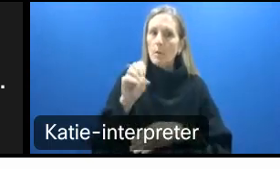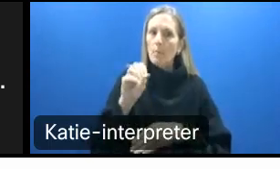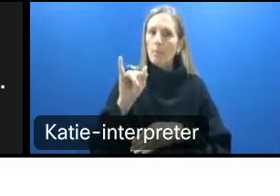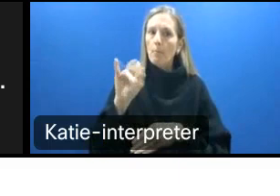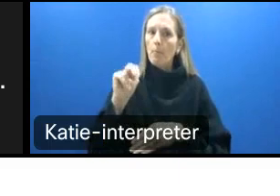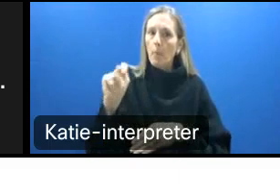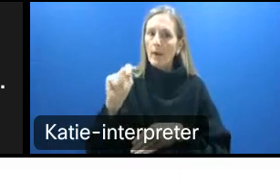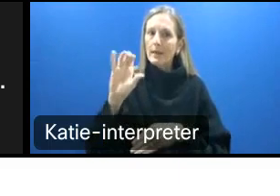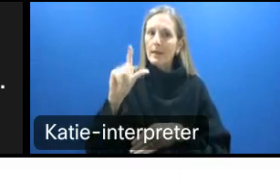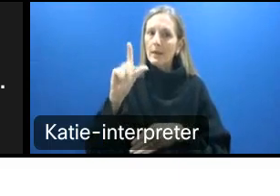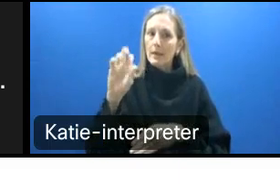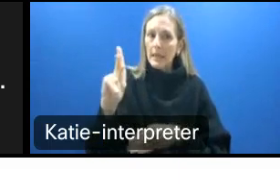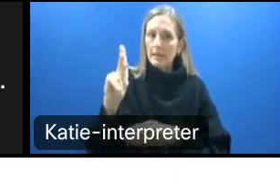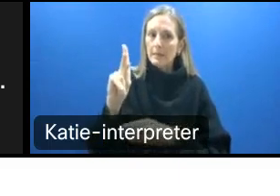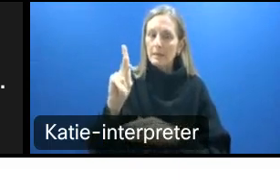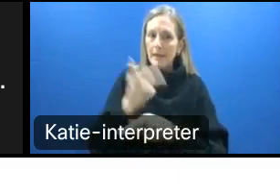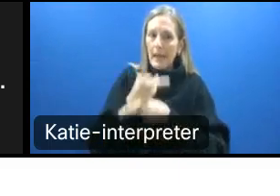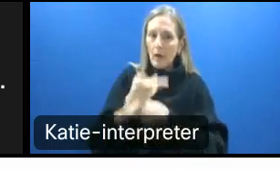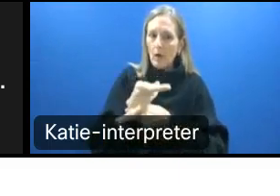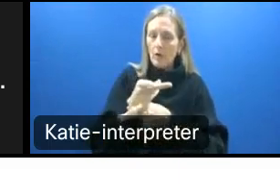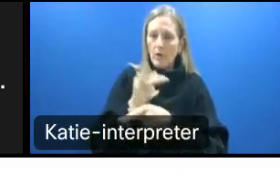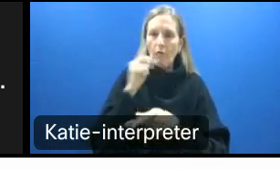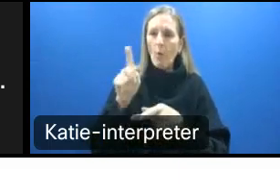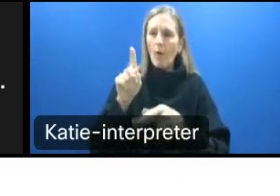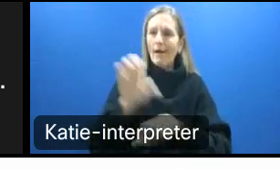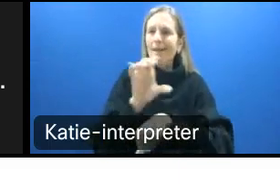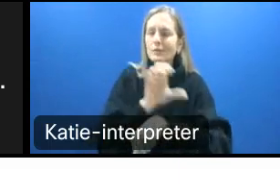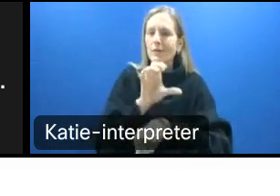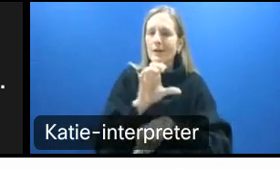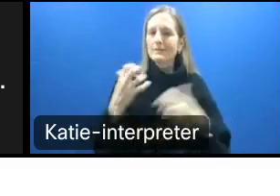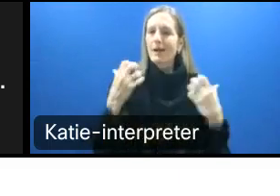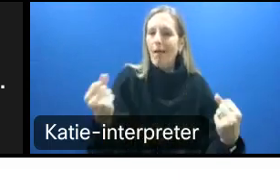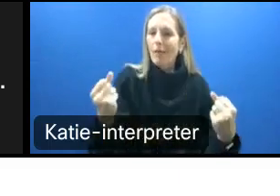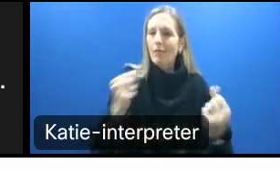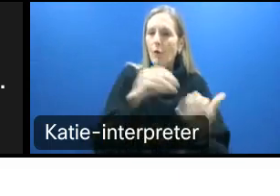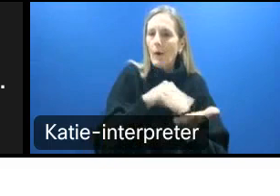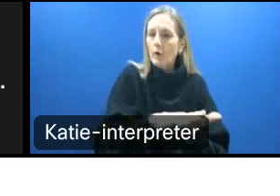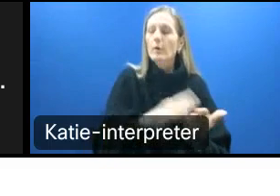Uh, electronic health record and, uh, we elected to, uh.